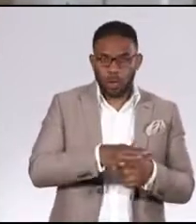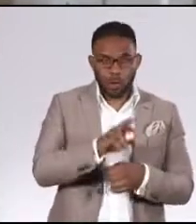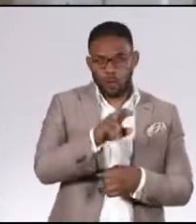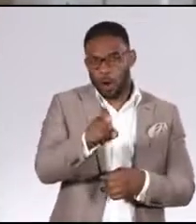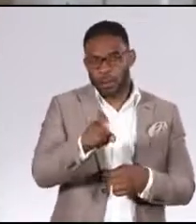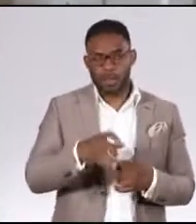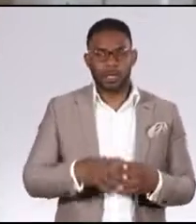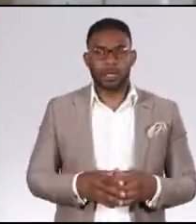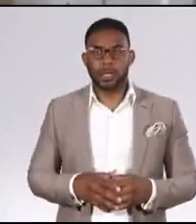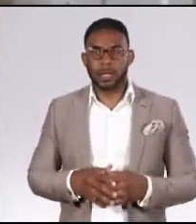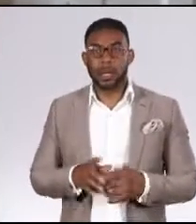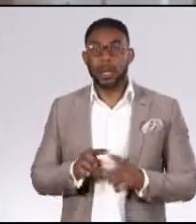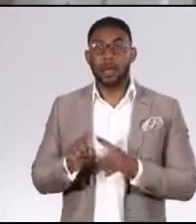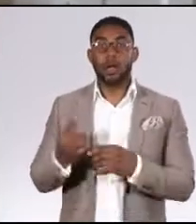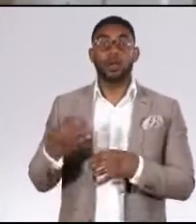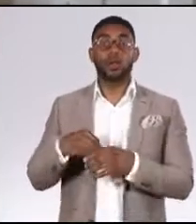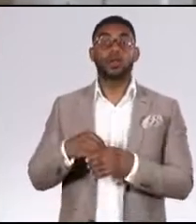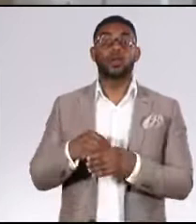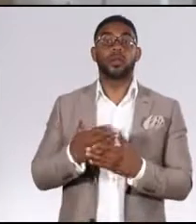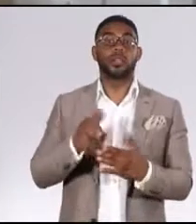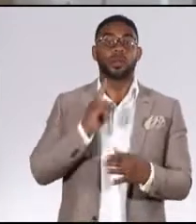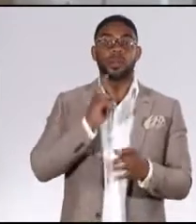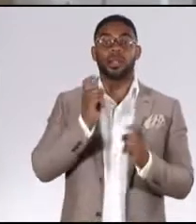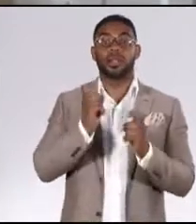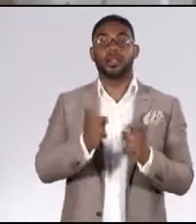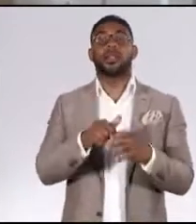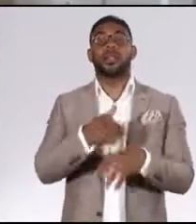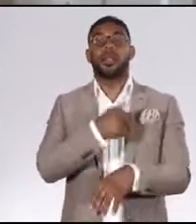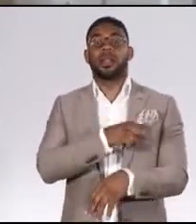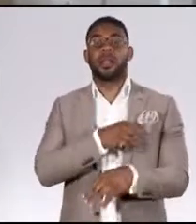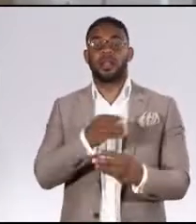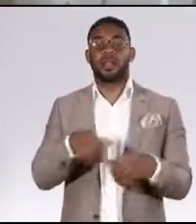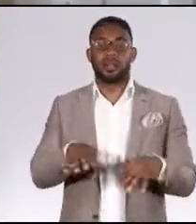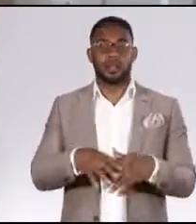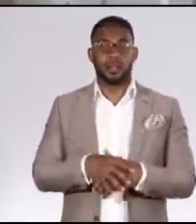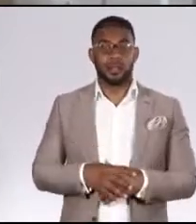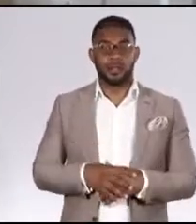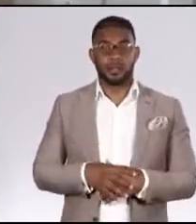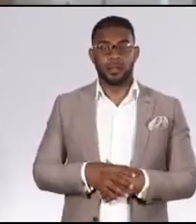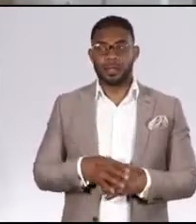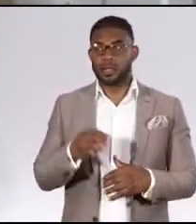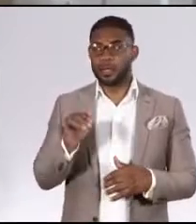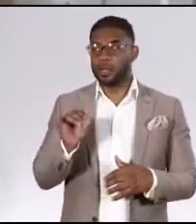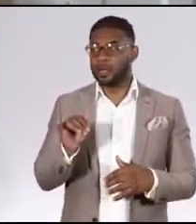uh It also includes things that would be administered in a hospital setting uh like uh chemotherapy.